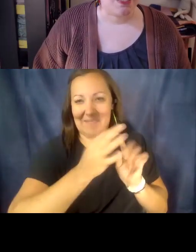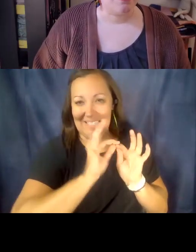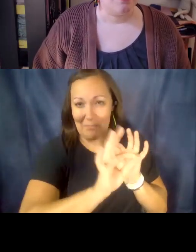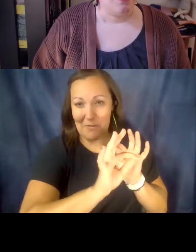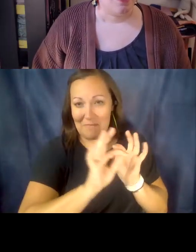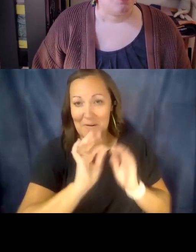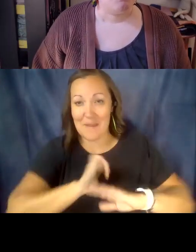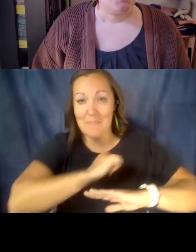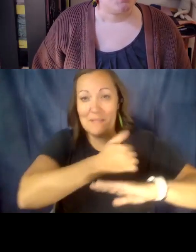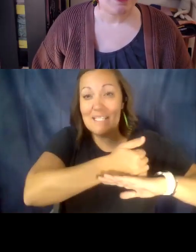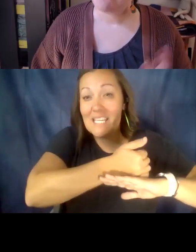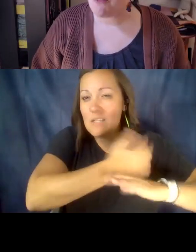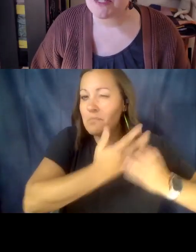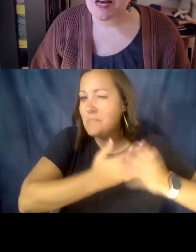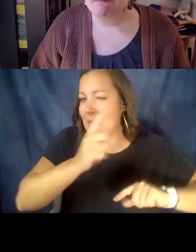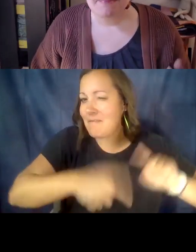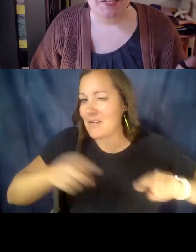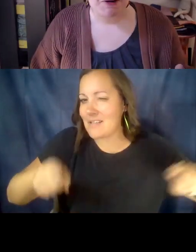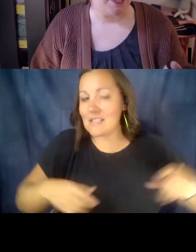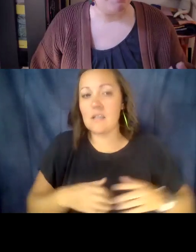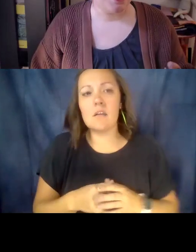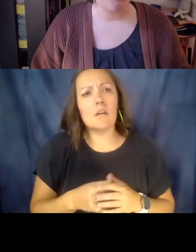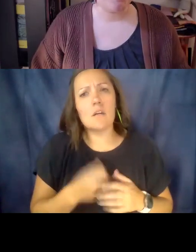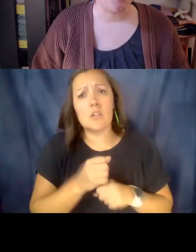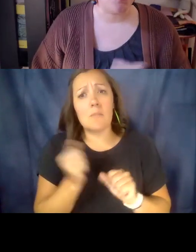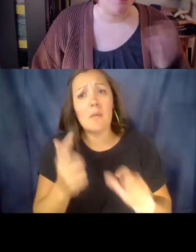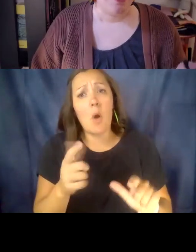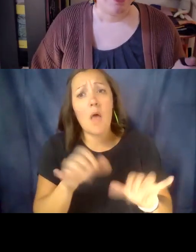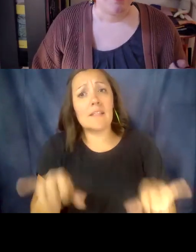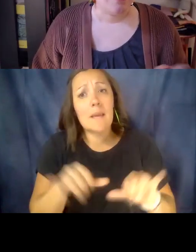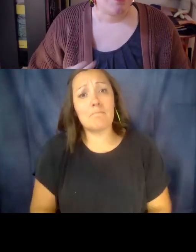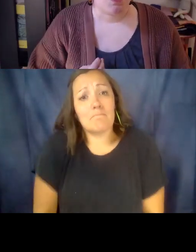But just make them all the same is my recommendation. So I have the support